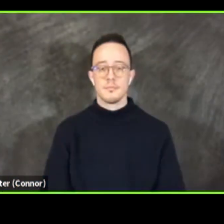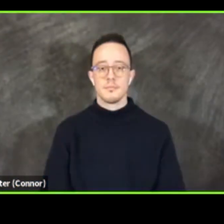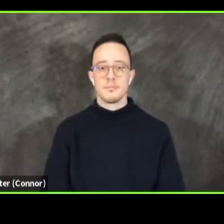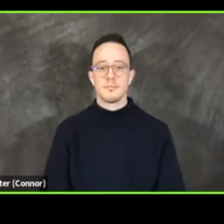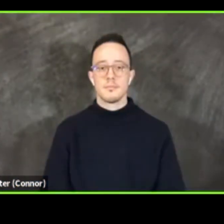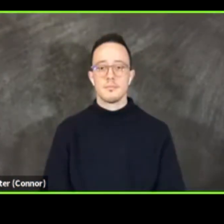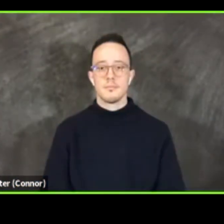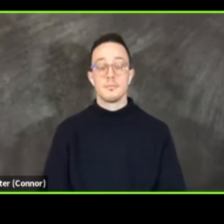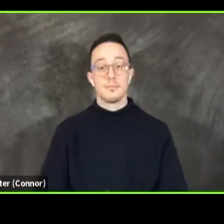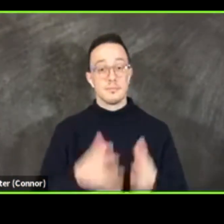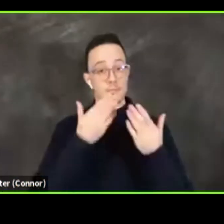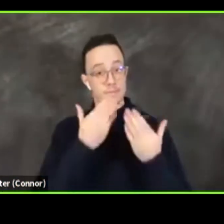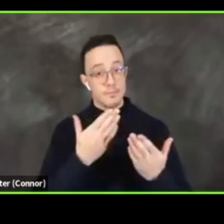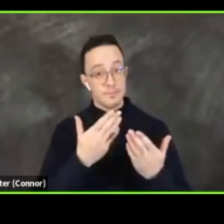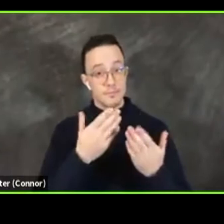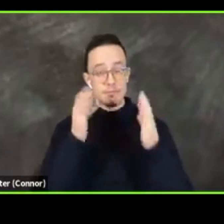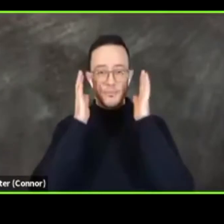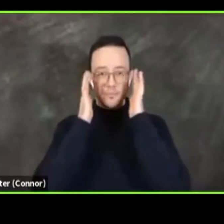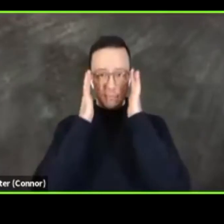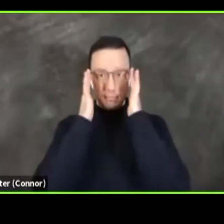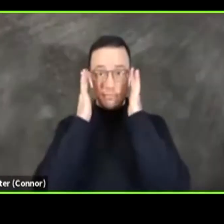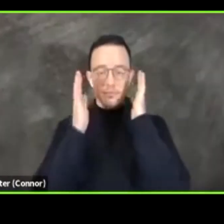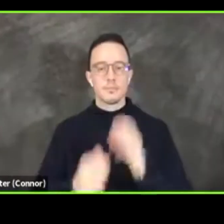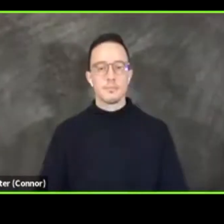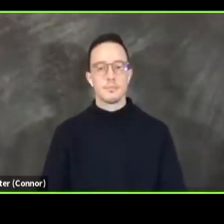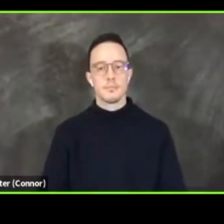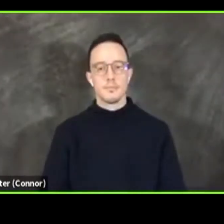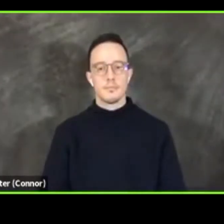THANK YOU. BEFORE I HAND THE MIC